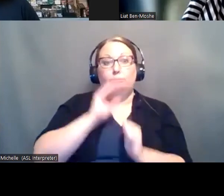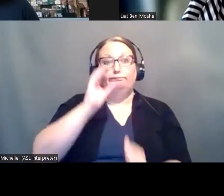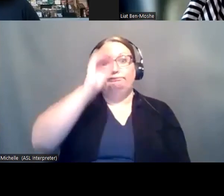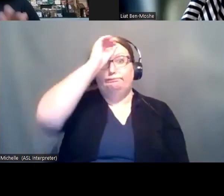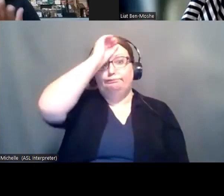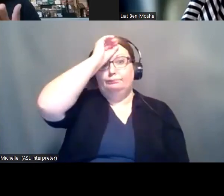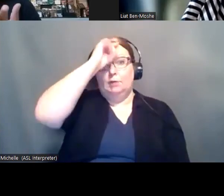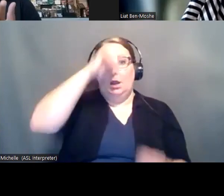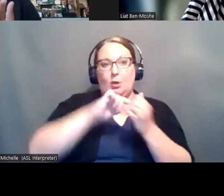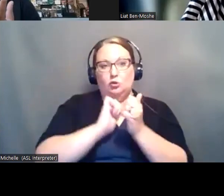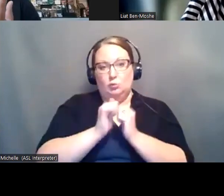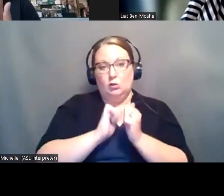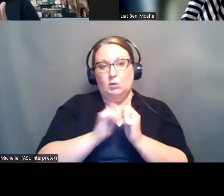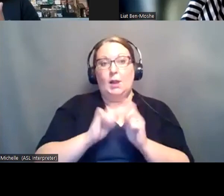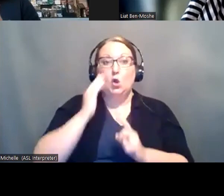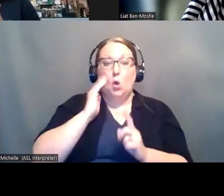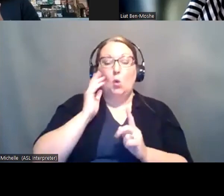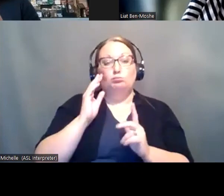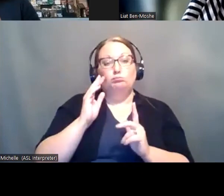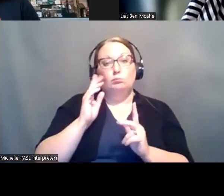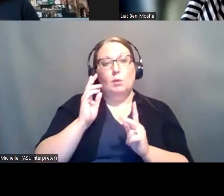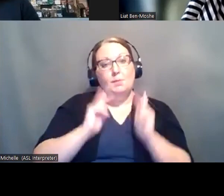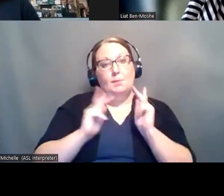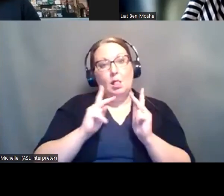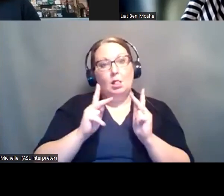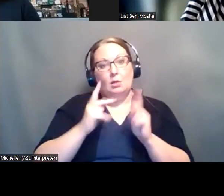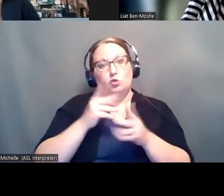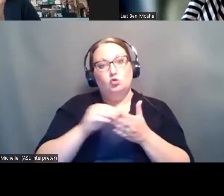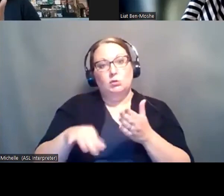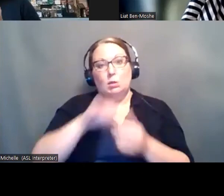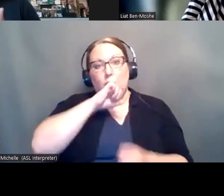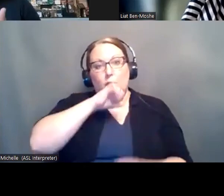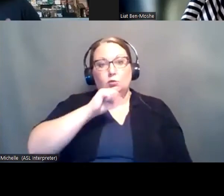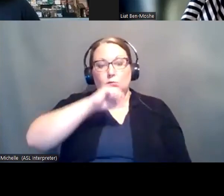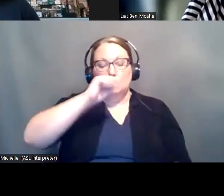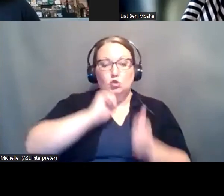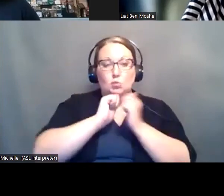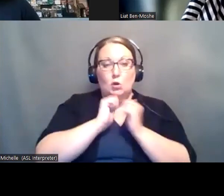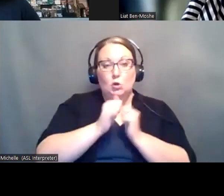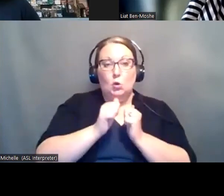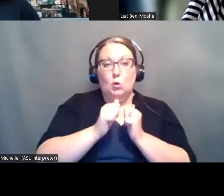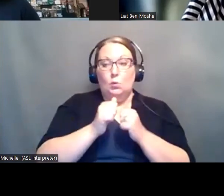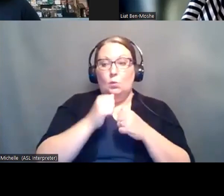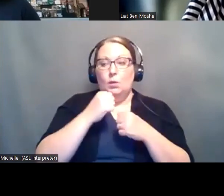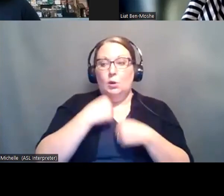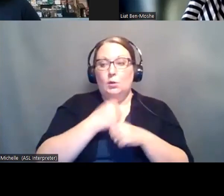but I knew that people on campus love sports. And so we created an event called OrangeAbility,